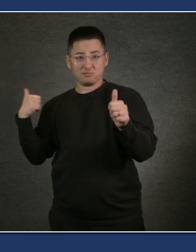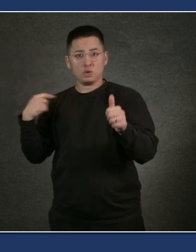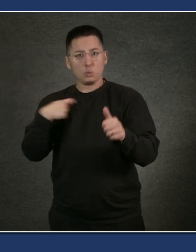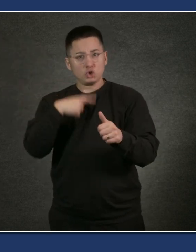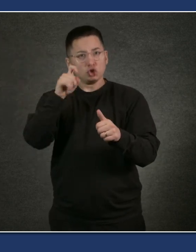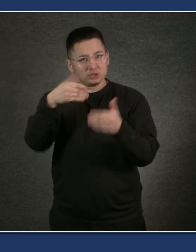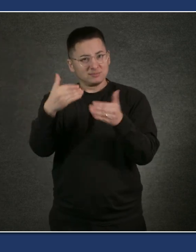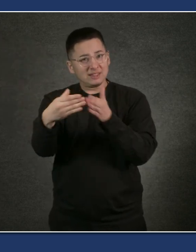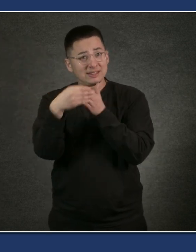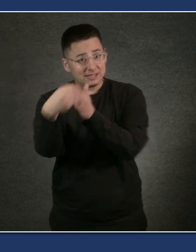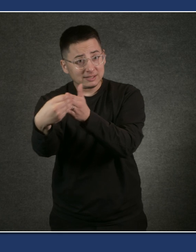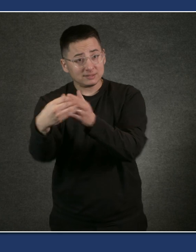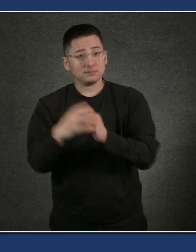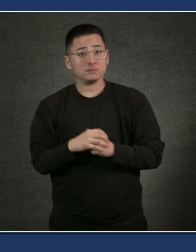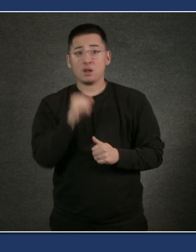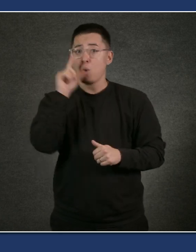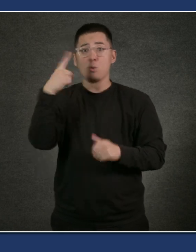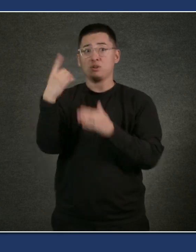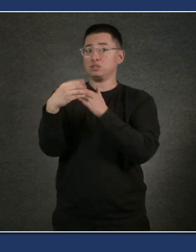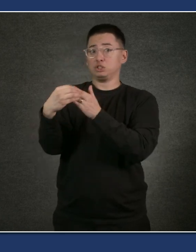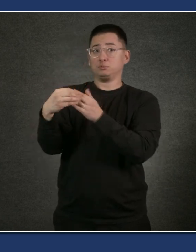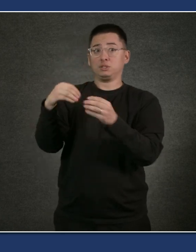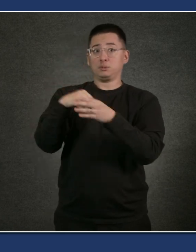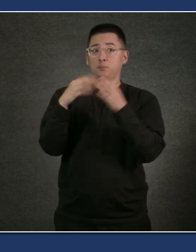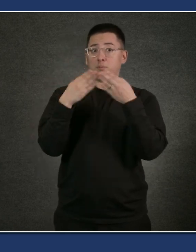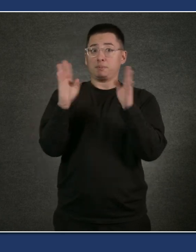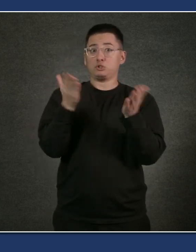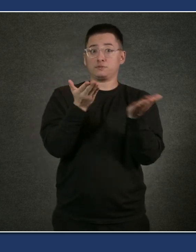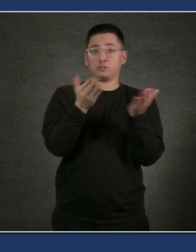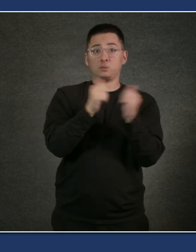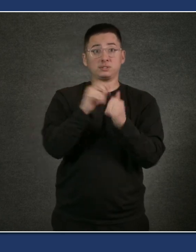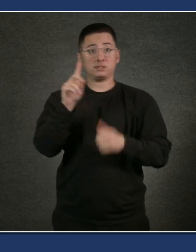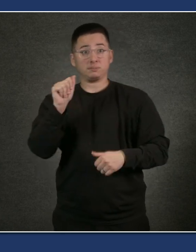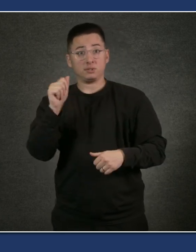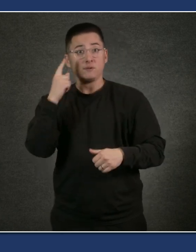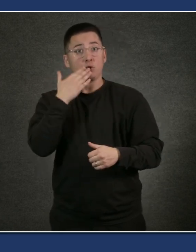with disabilities good for the disability community, it benefits everyone.